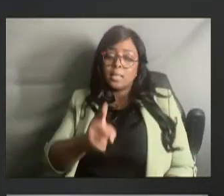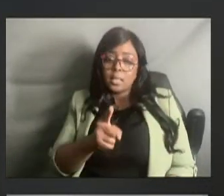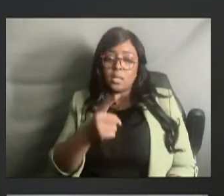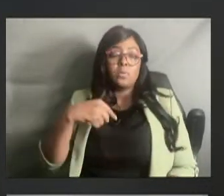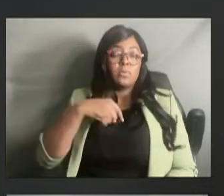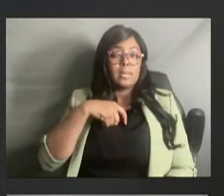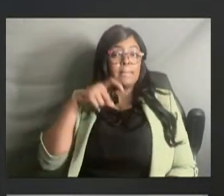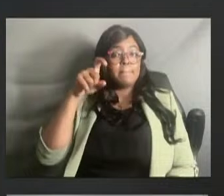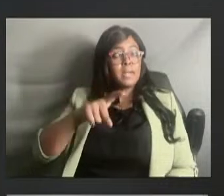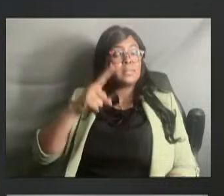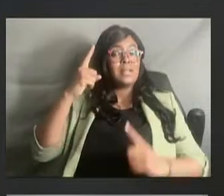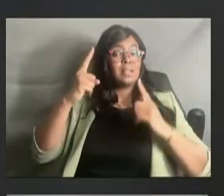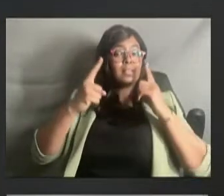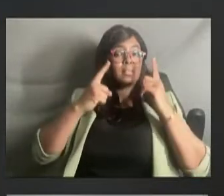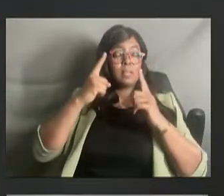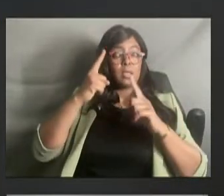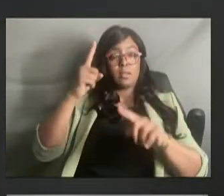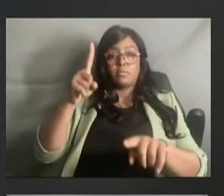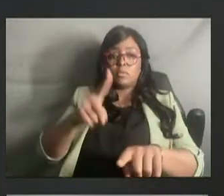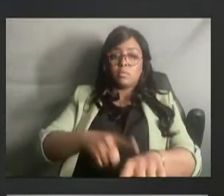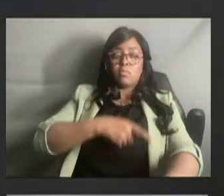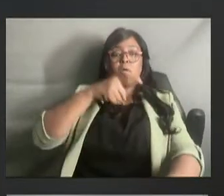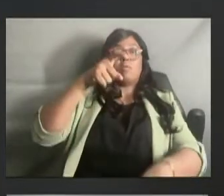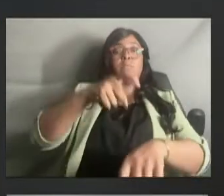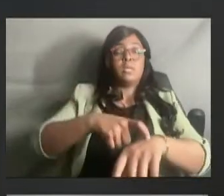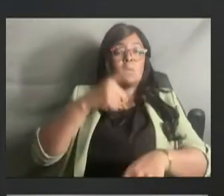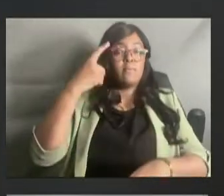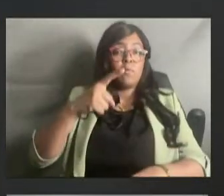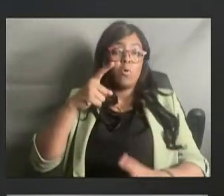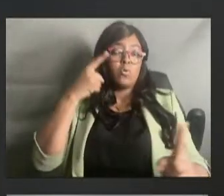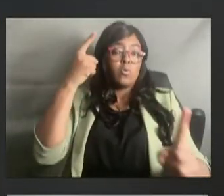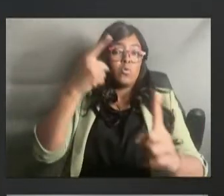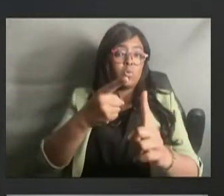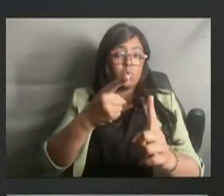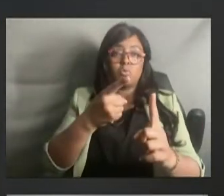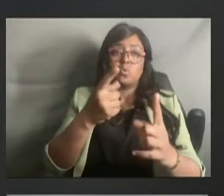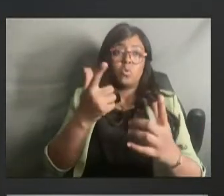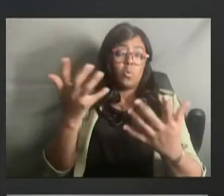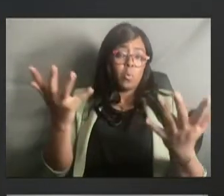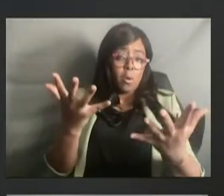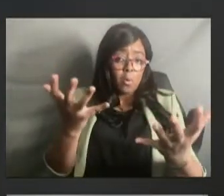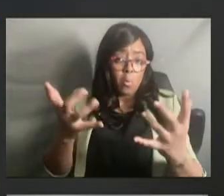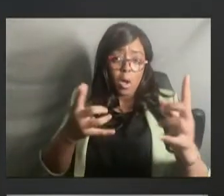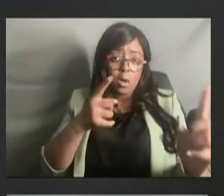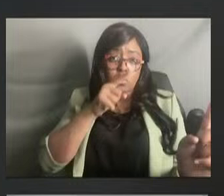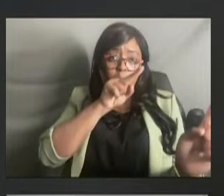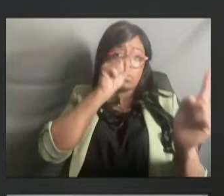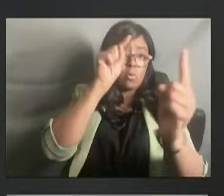will be tough. But our reality is, is that we need to think